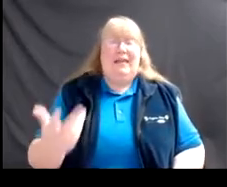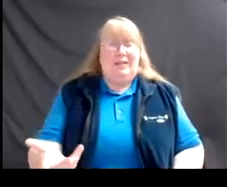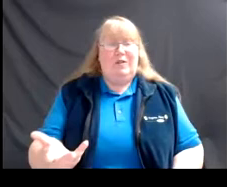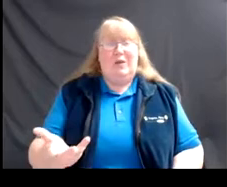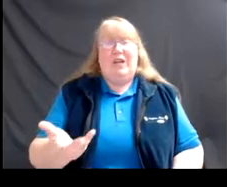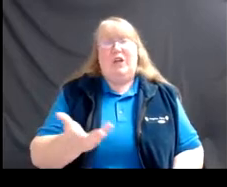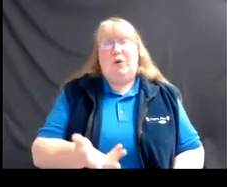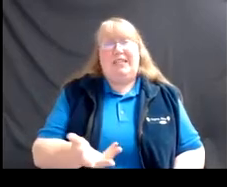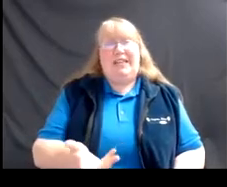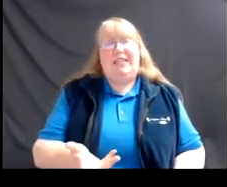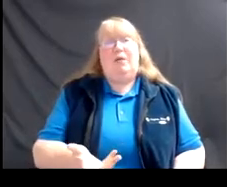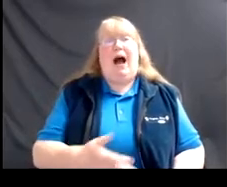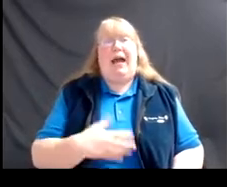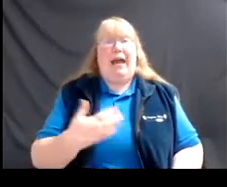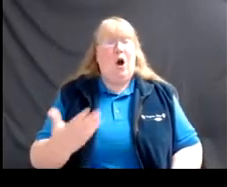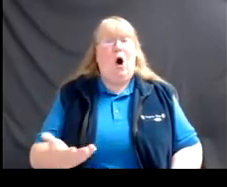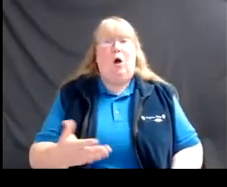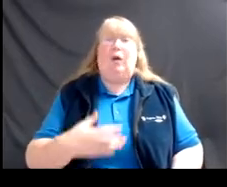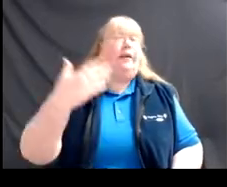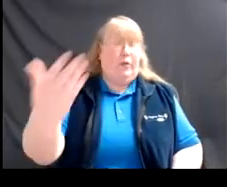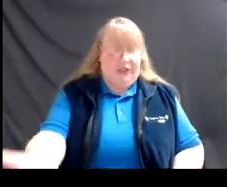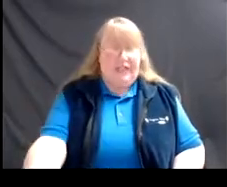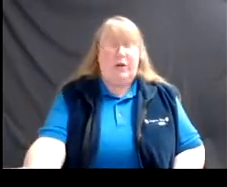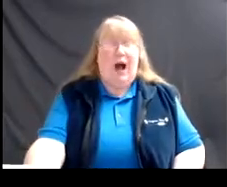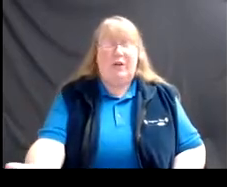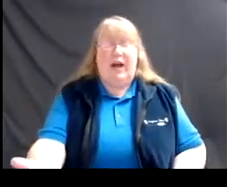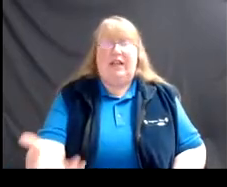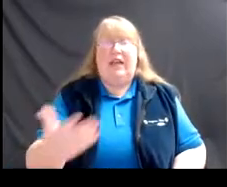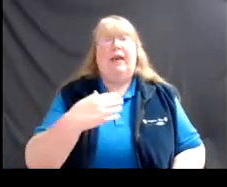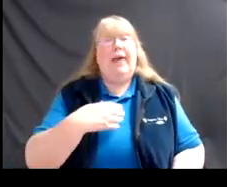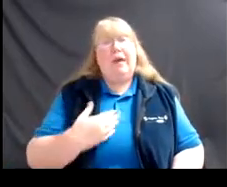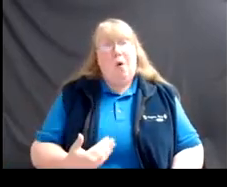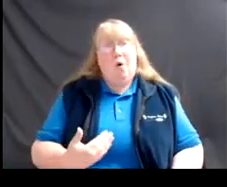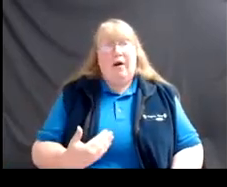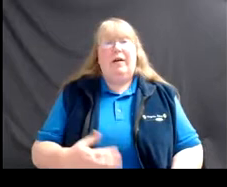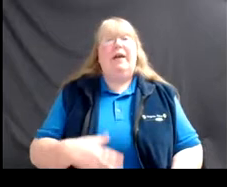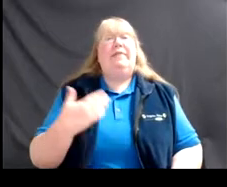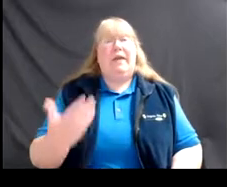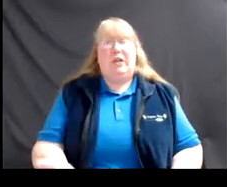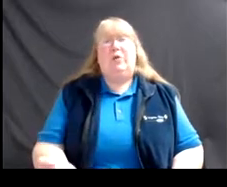So, someone can use a TTY and call another TTY directly, or they can use